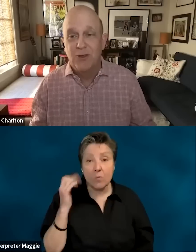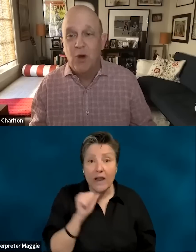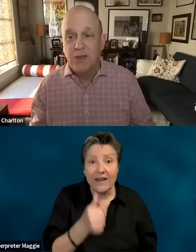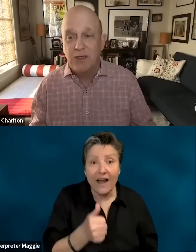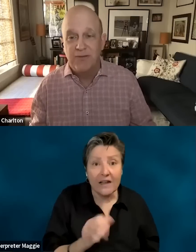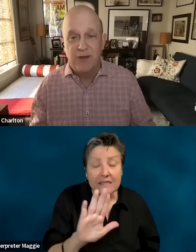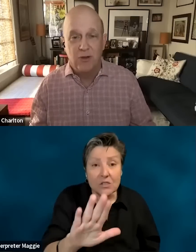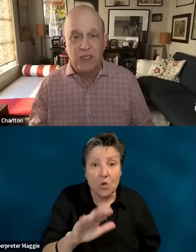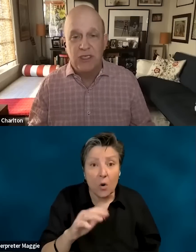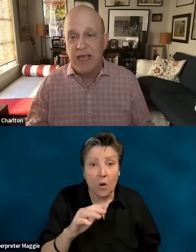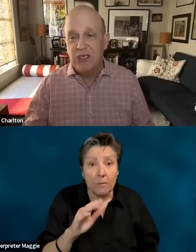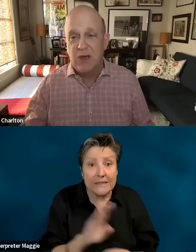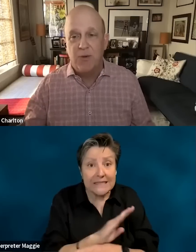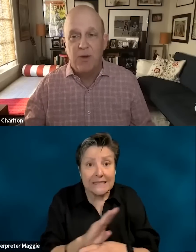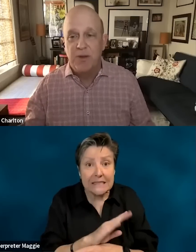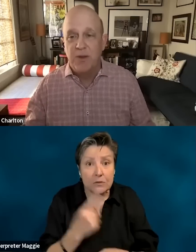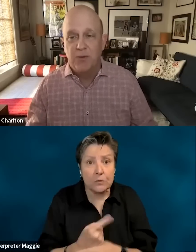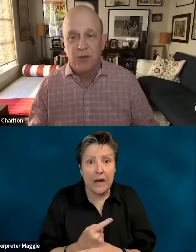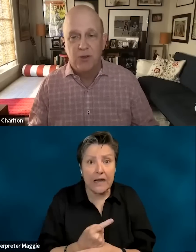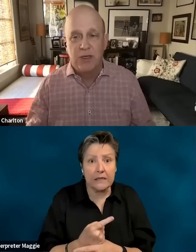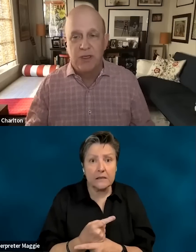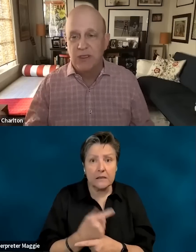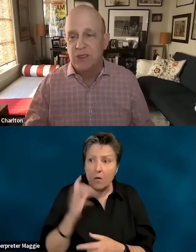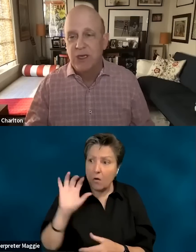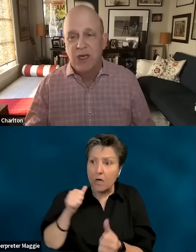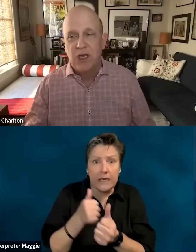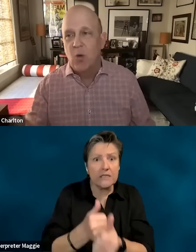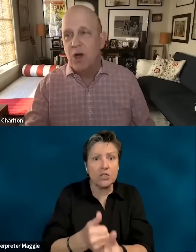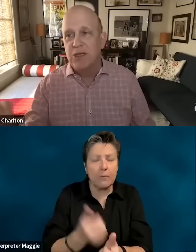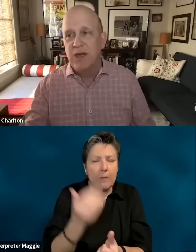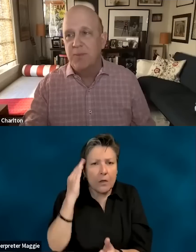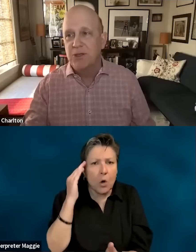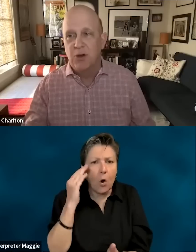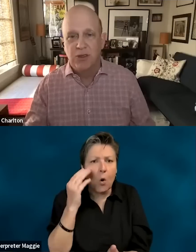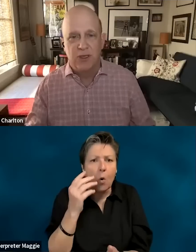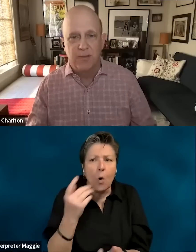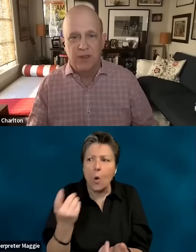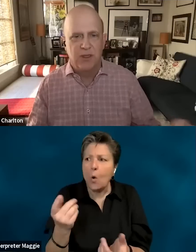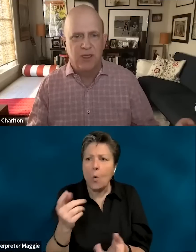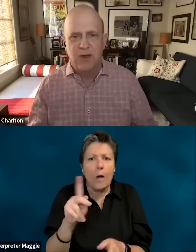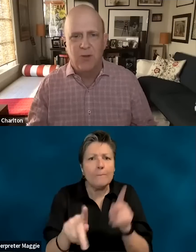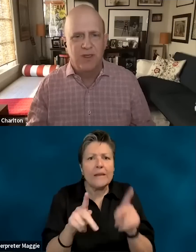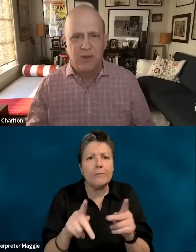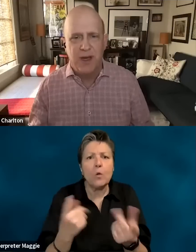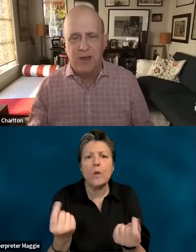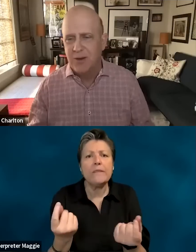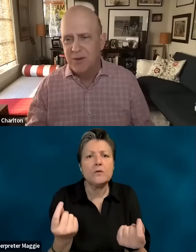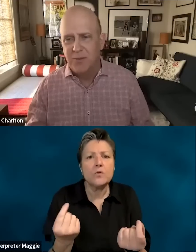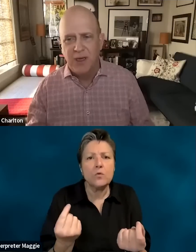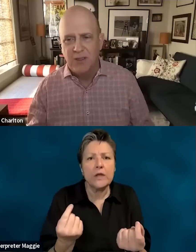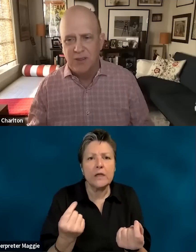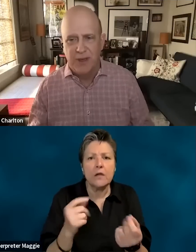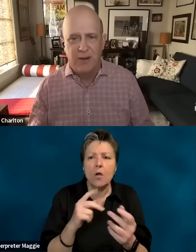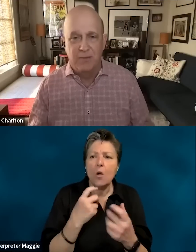Why don't you watch TV or at least catch up on what people are doing? At least go watch an episode of something so that you know what it's about, you know what the buzz is about.